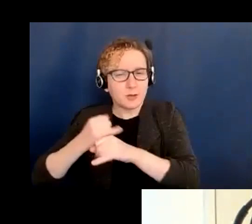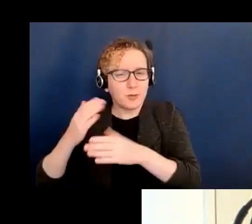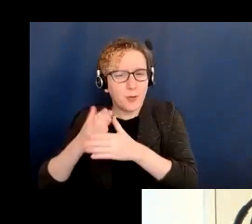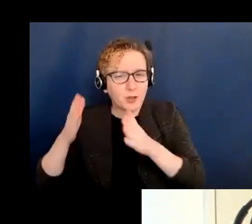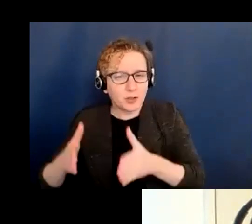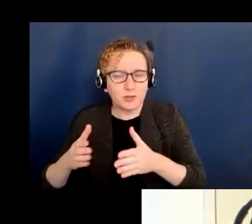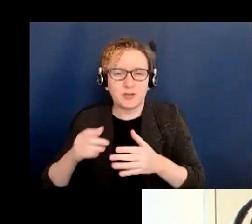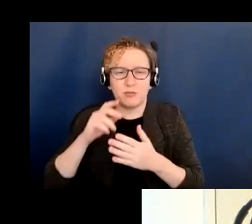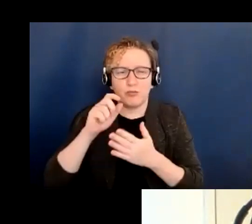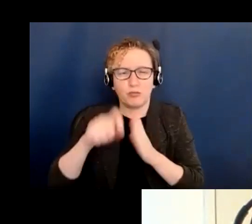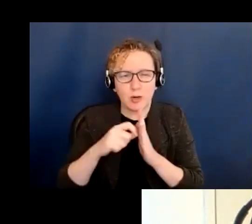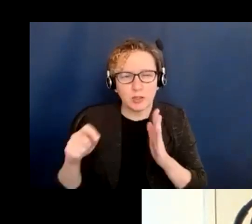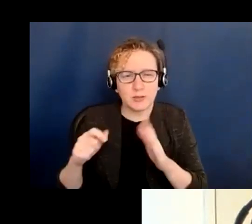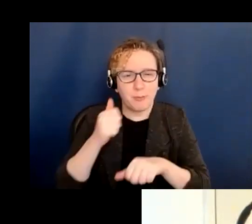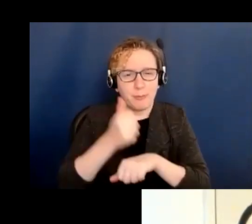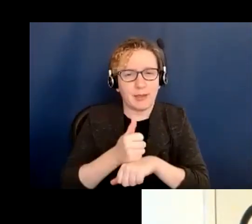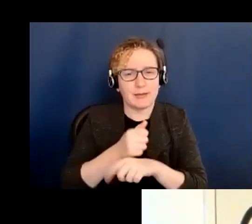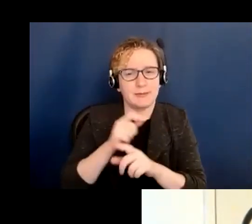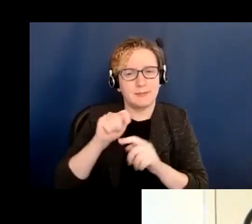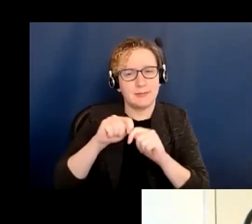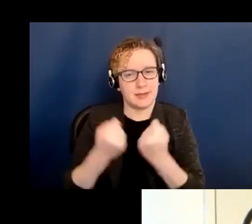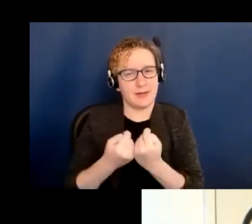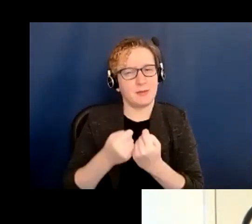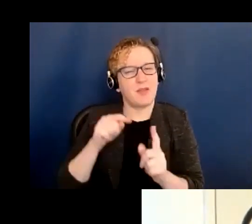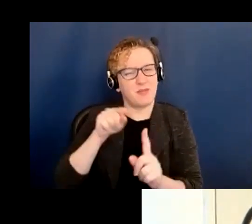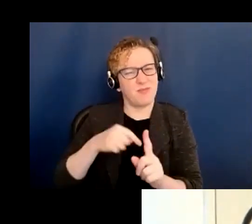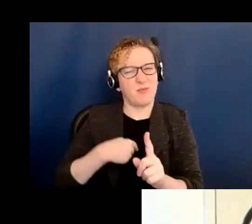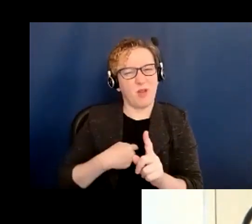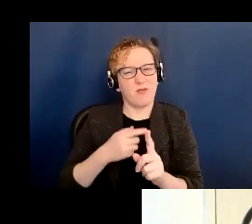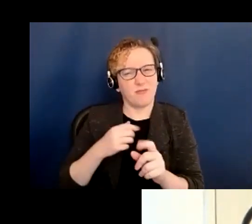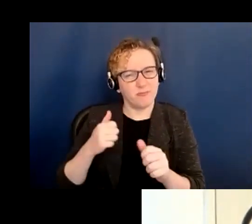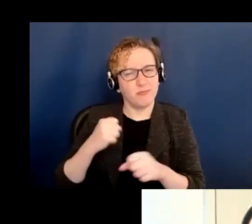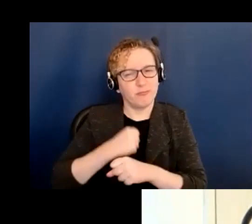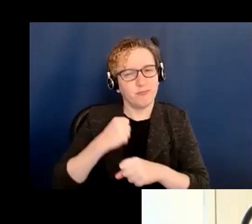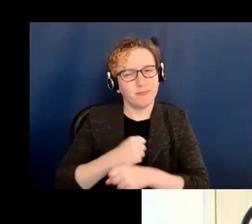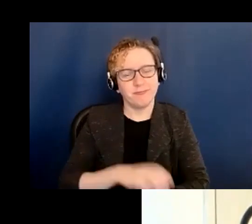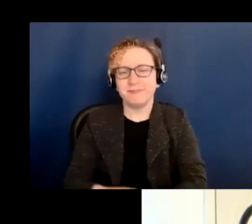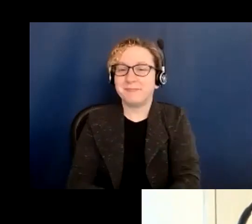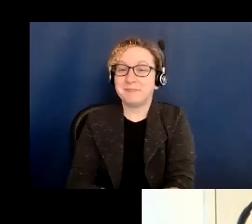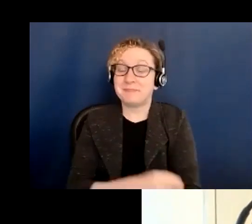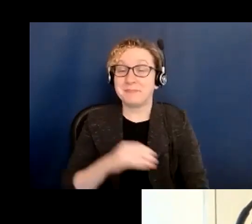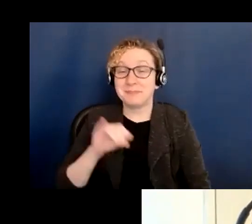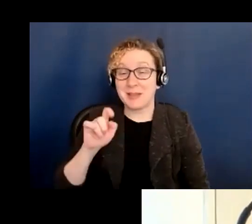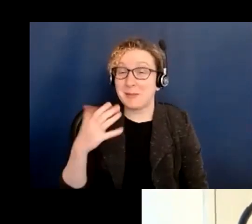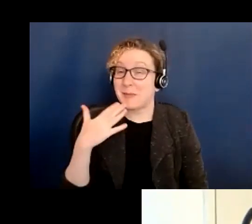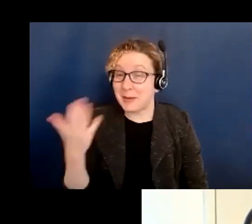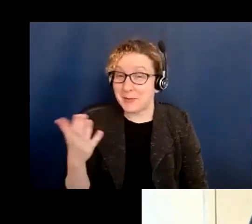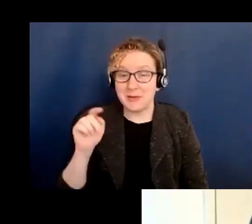That is what I'm currently working on. Thank you, Laura. Teneisha?